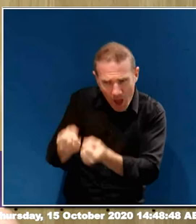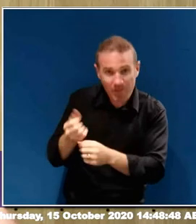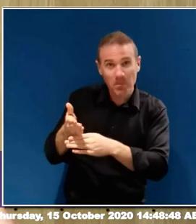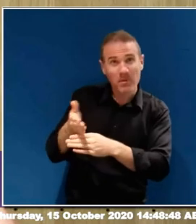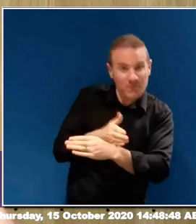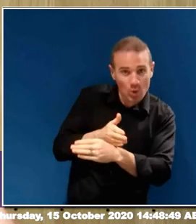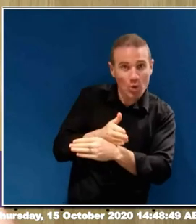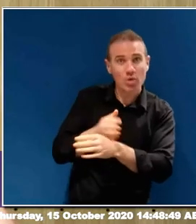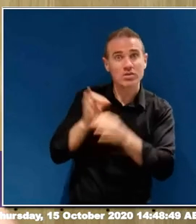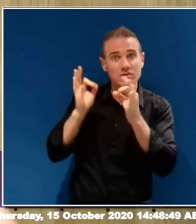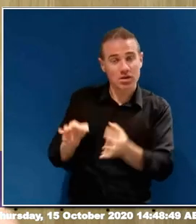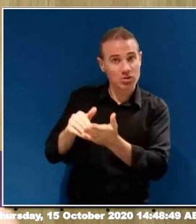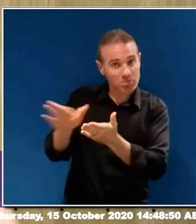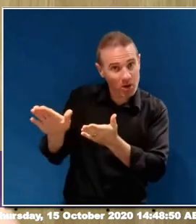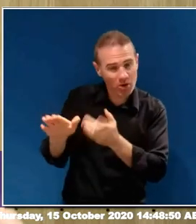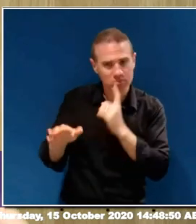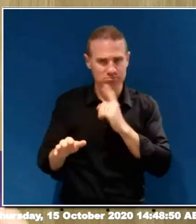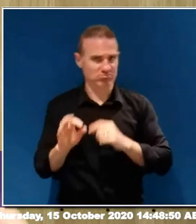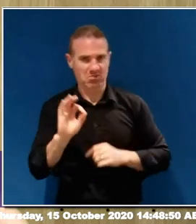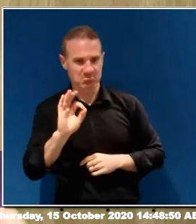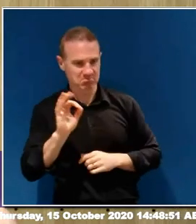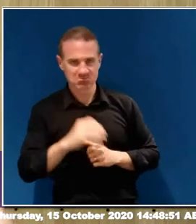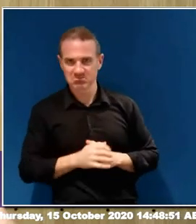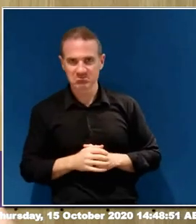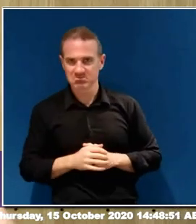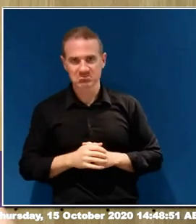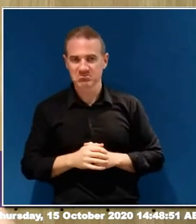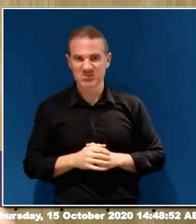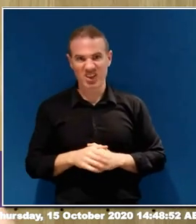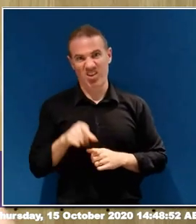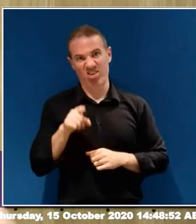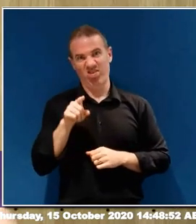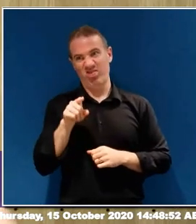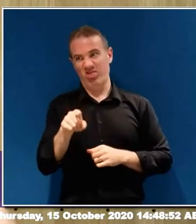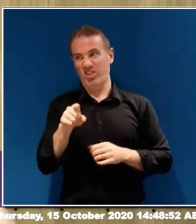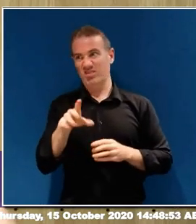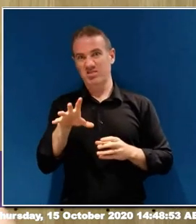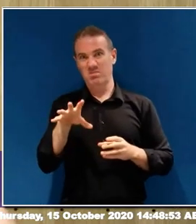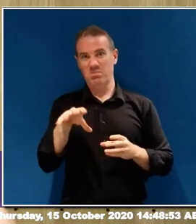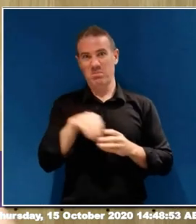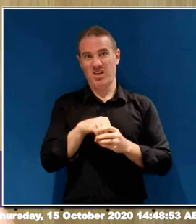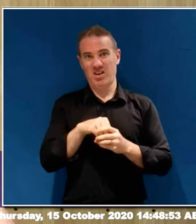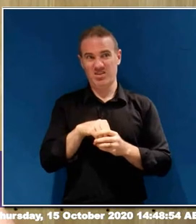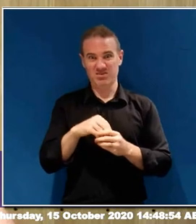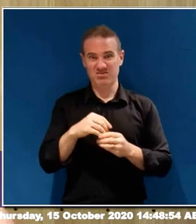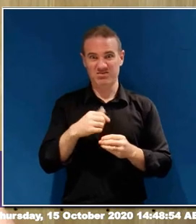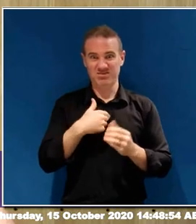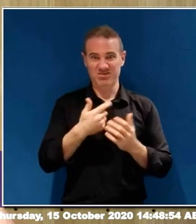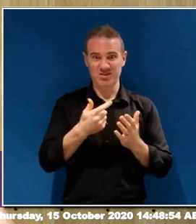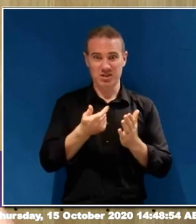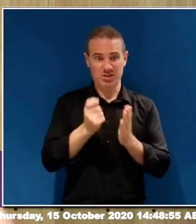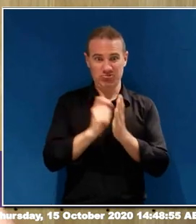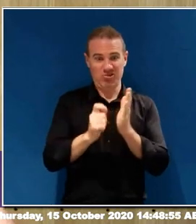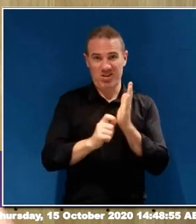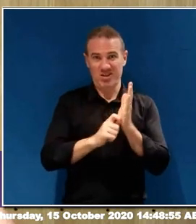And that was part of the - you know, writing the letter. You're saying that you know from your knowledge that there